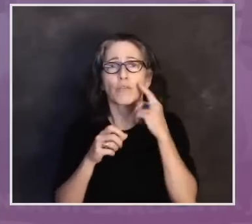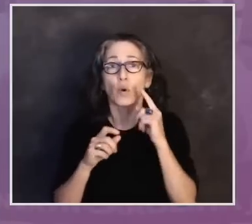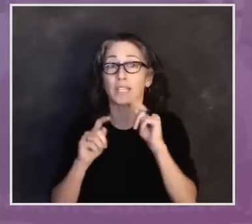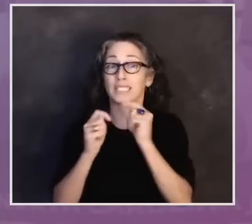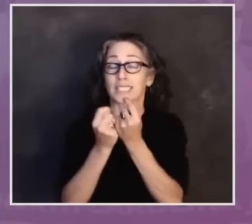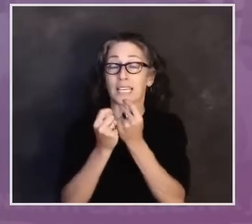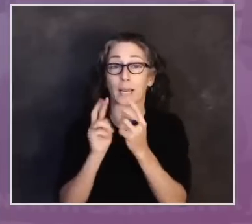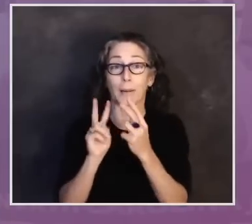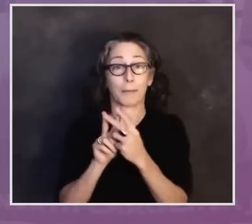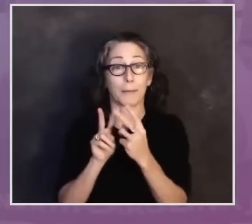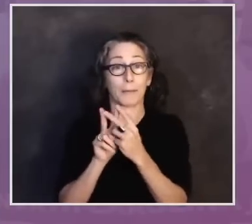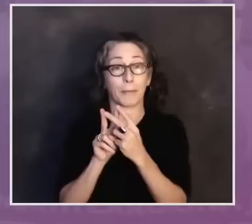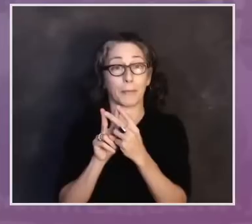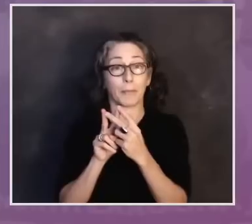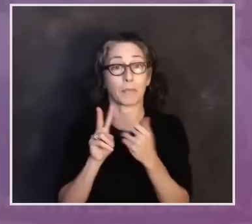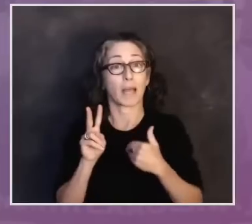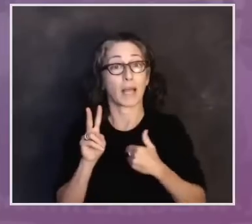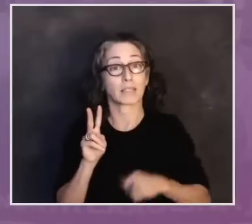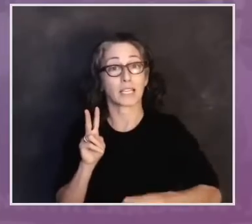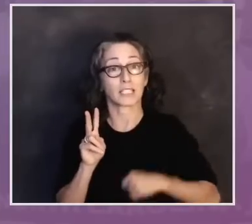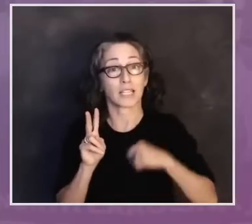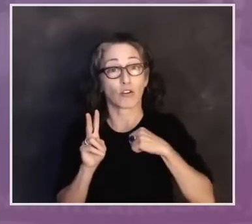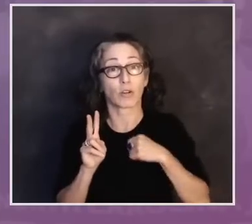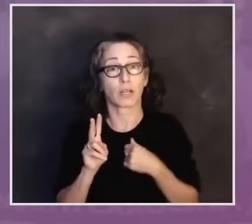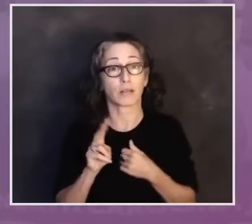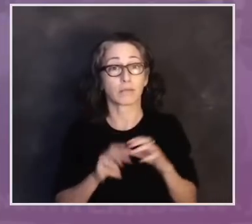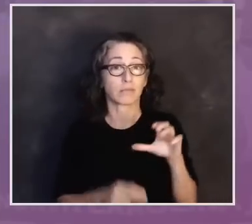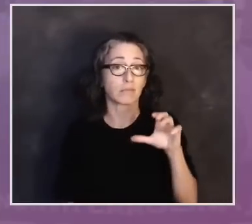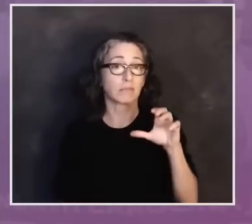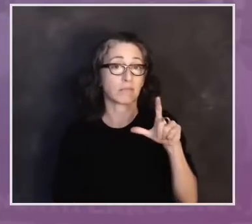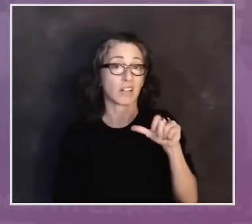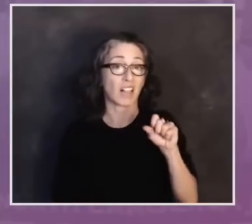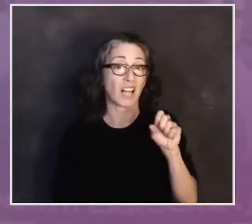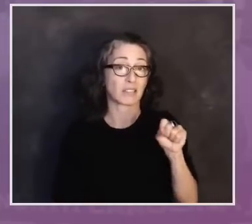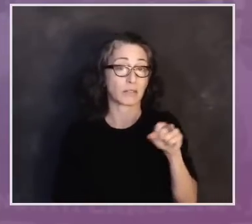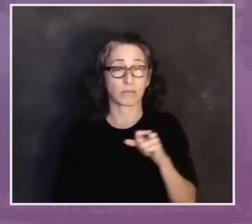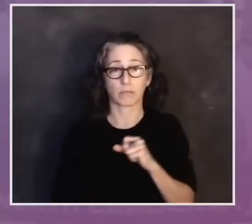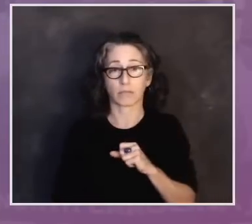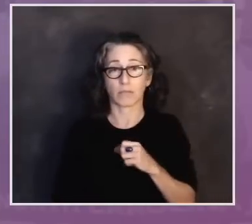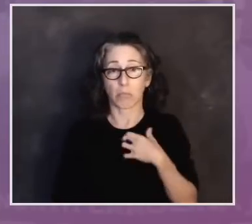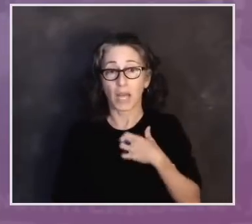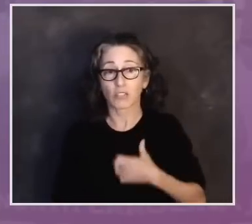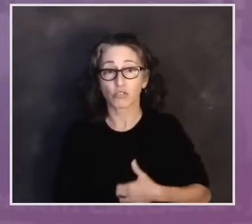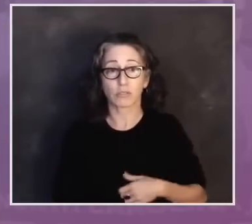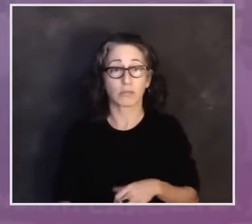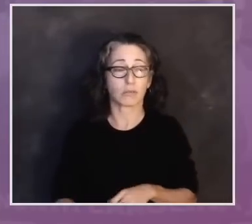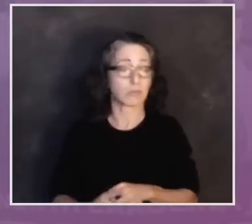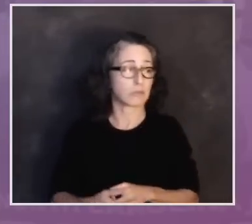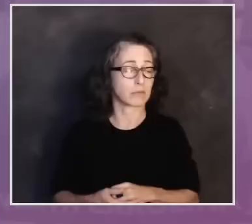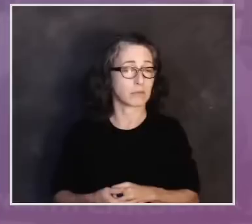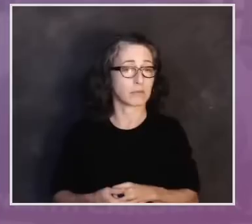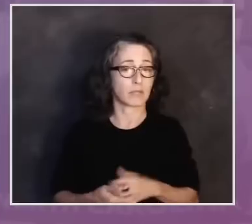SOMETHING THAT MATTERS.